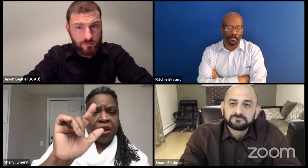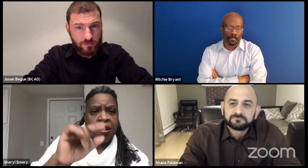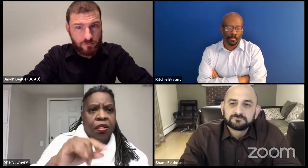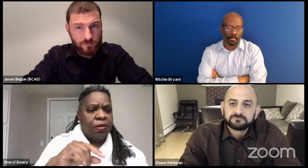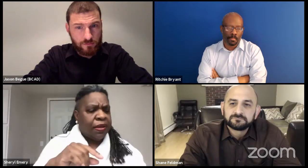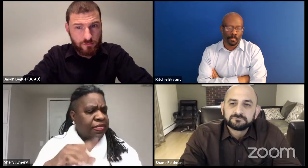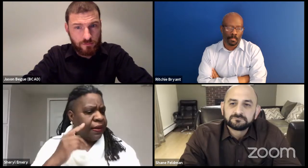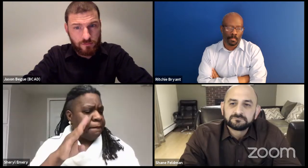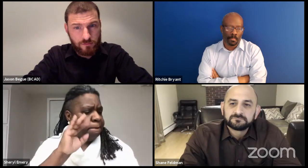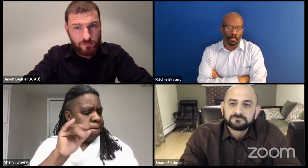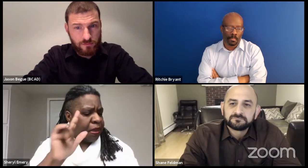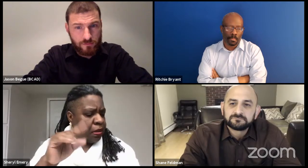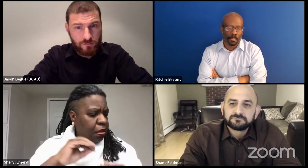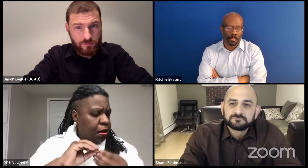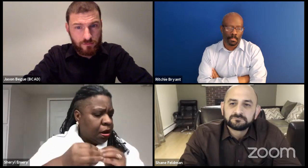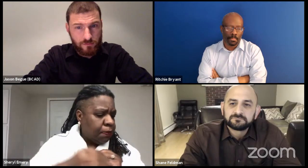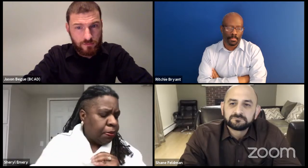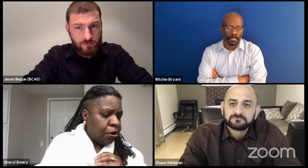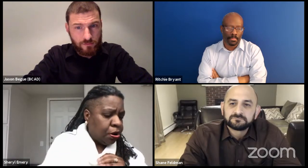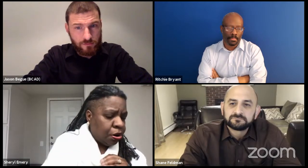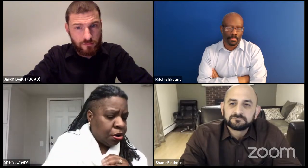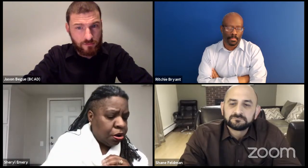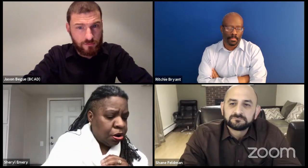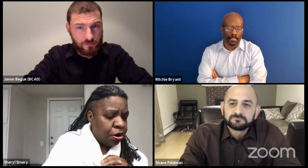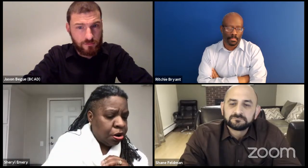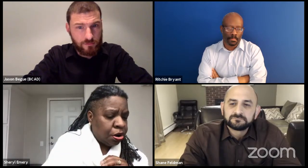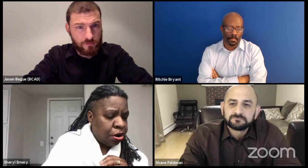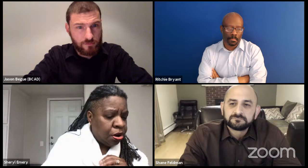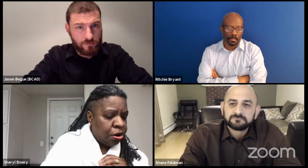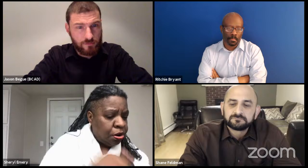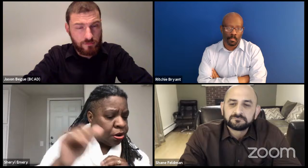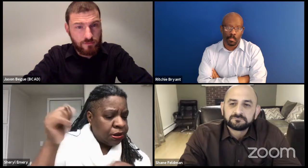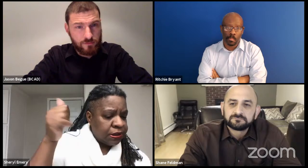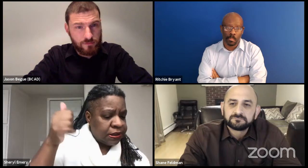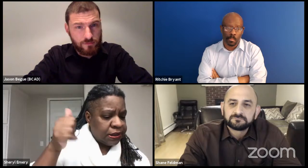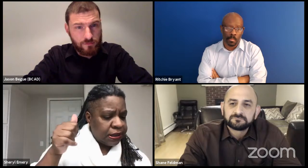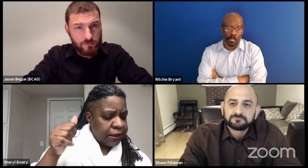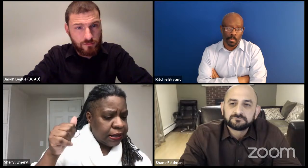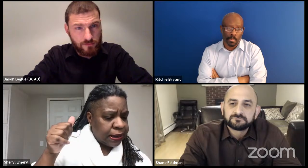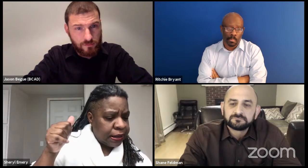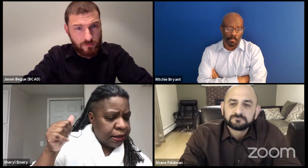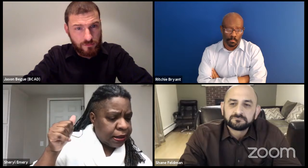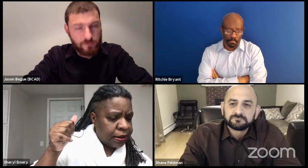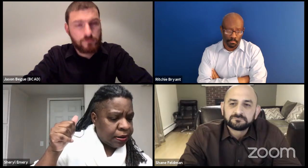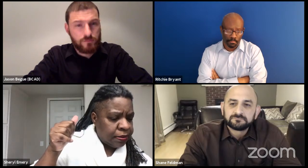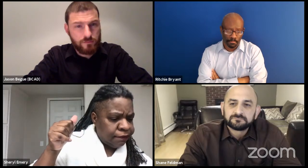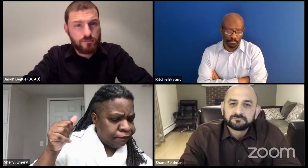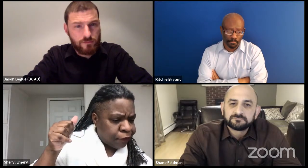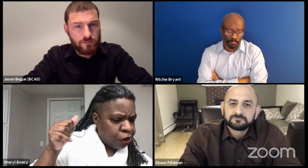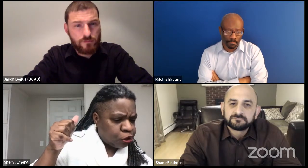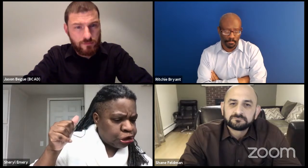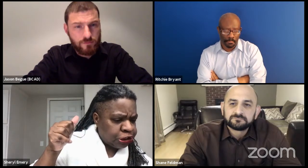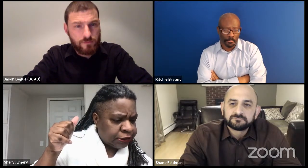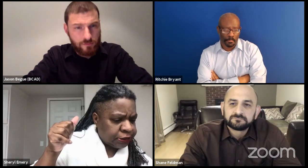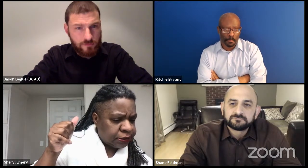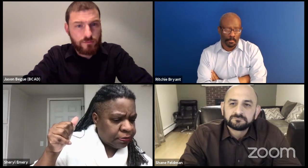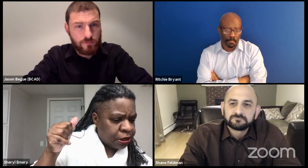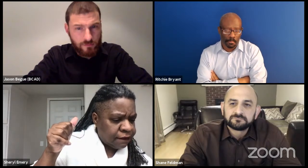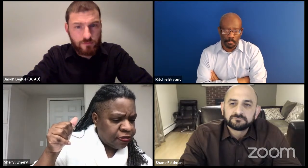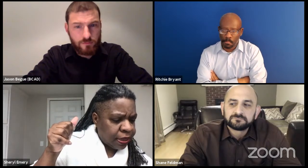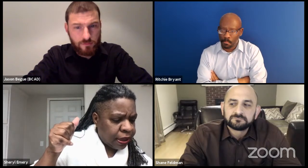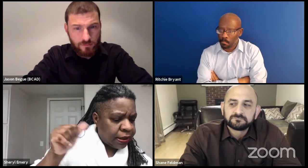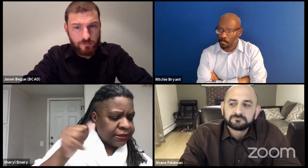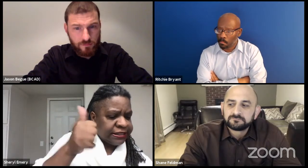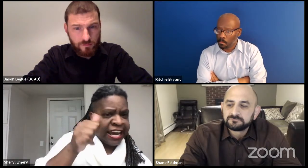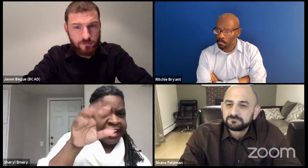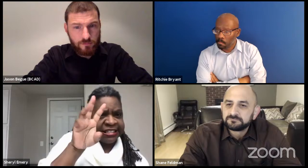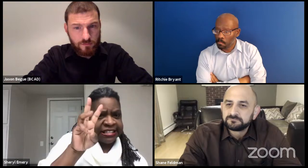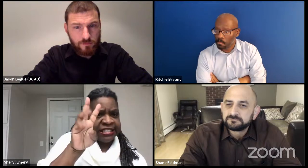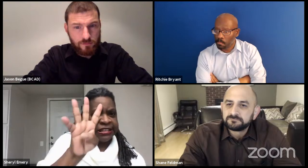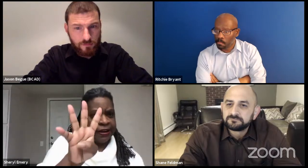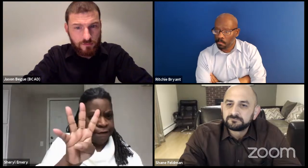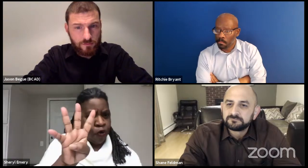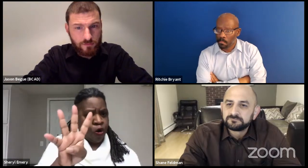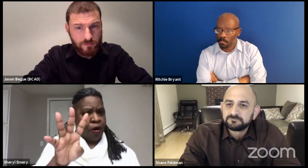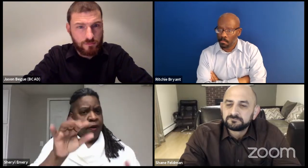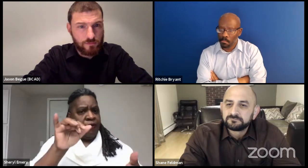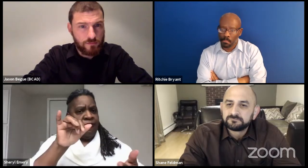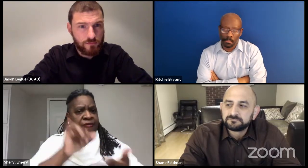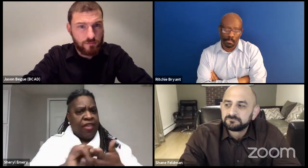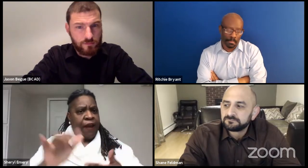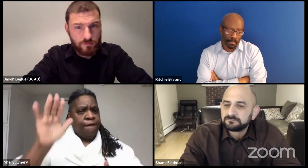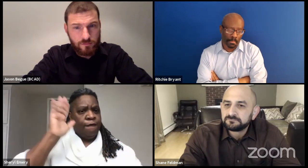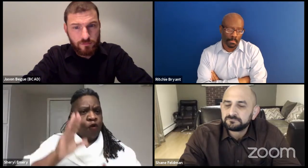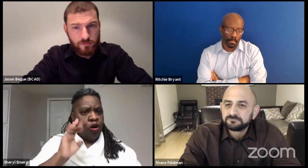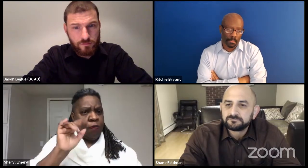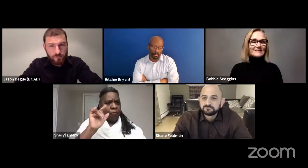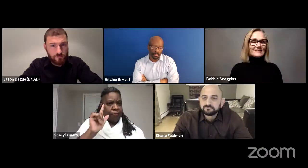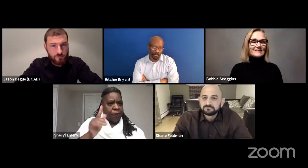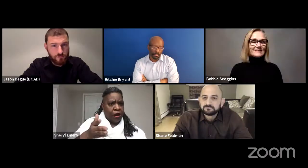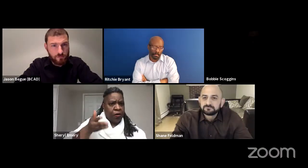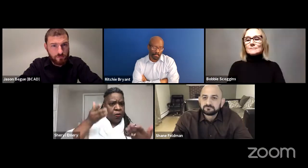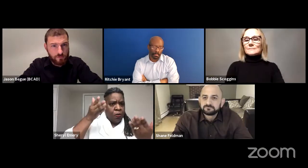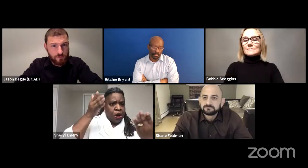options from the former bill, and that was bill number ‑‑ let me find out here,